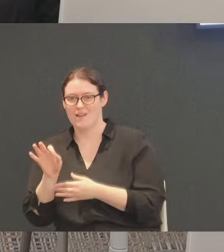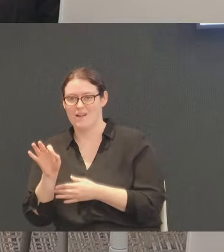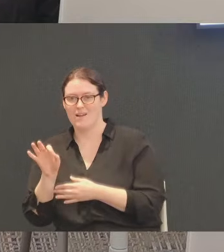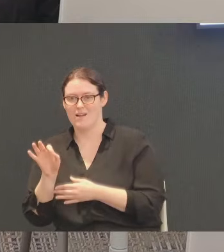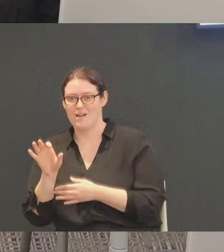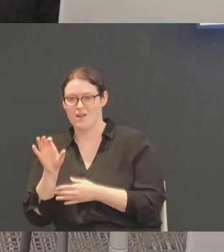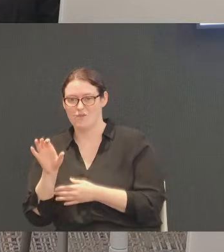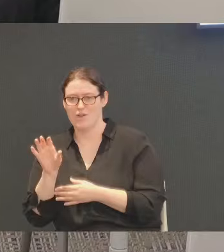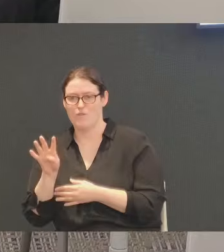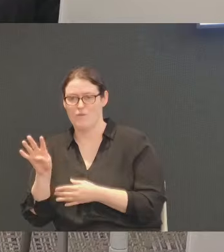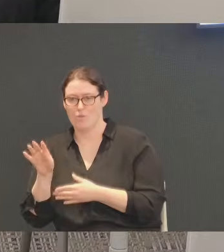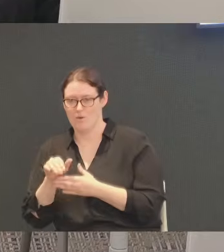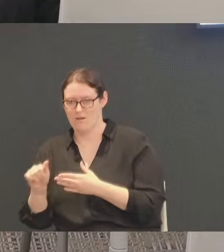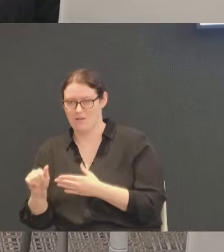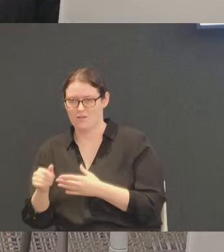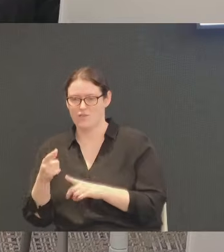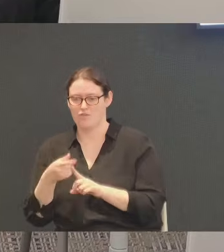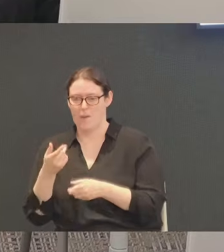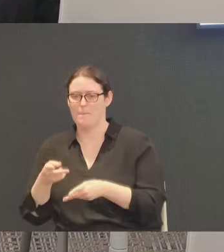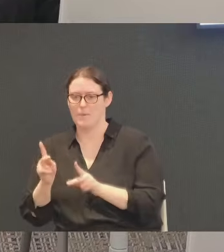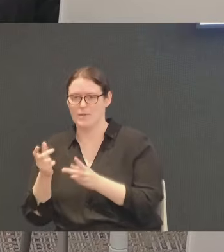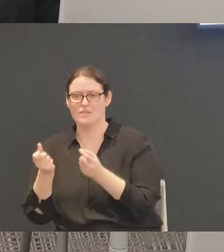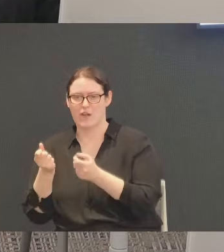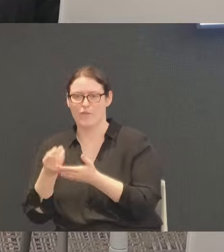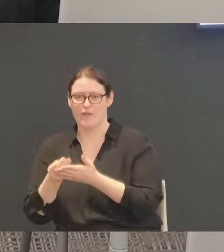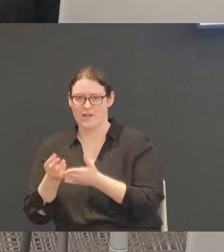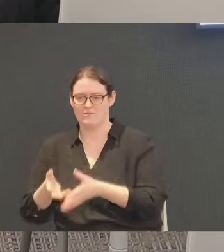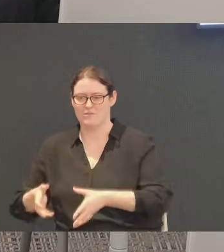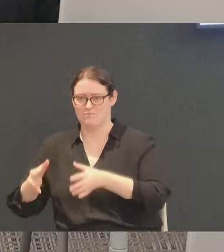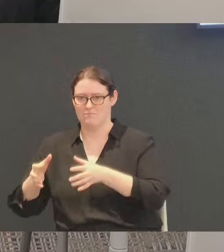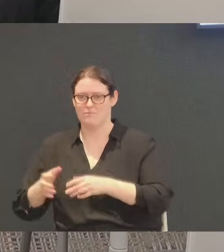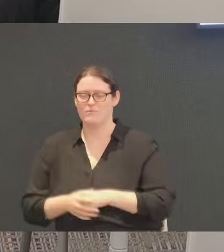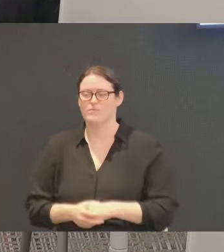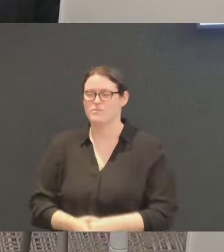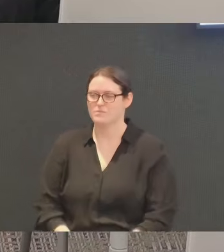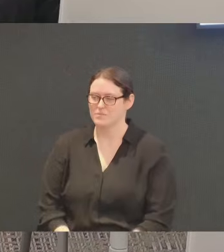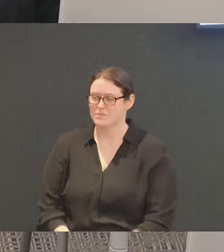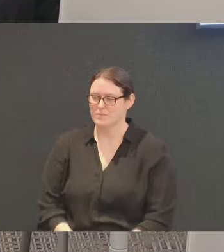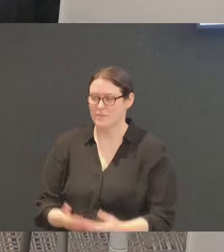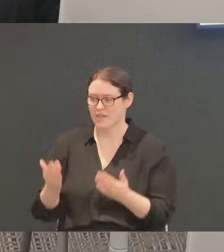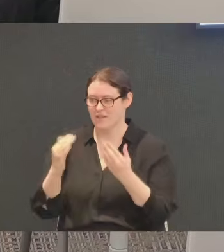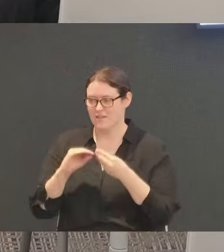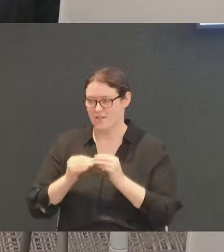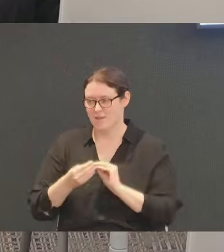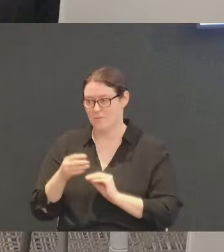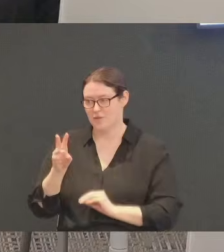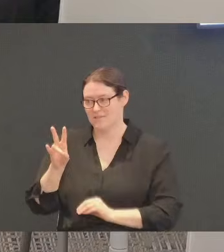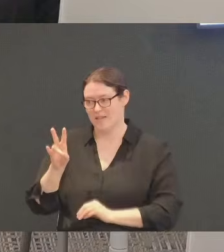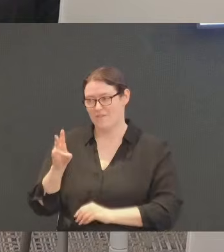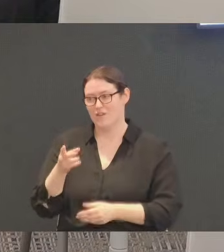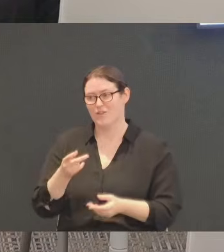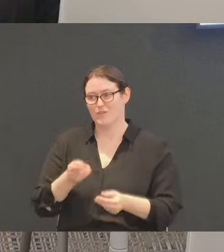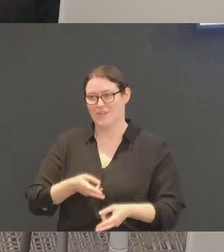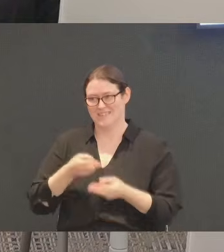and will come out of the permissive auto fund. Item number seven is a resolution